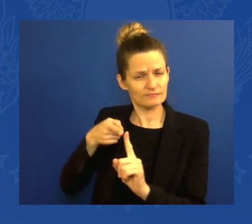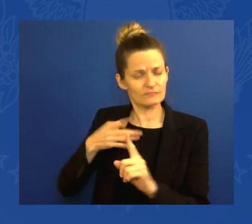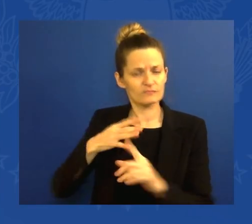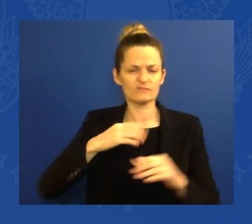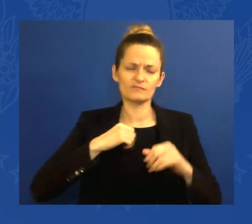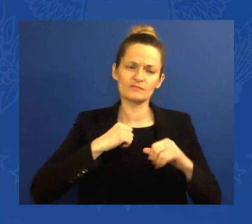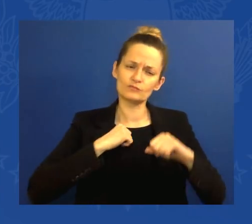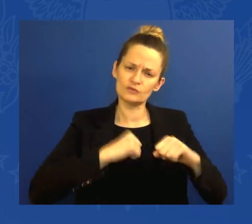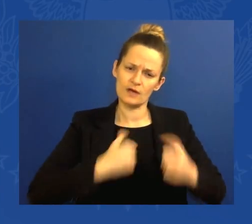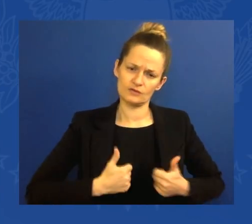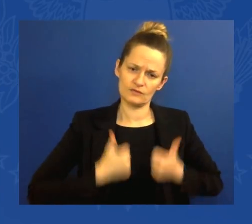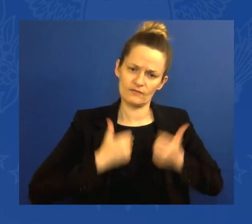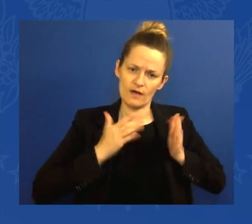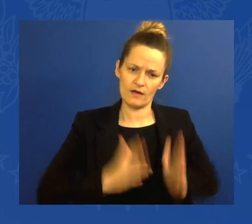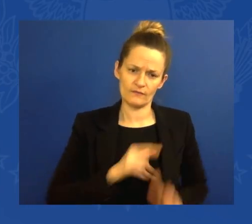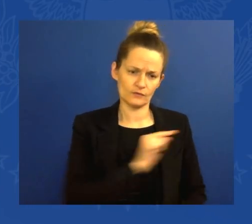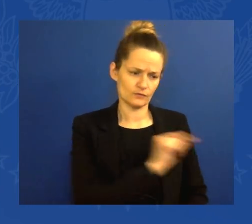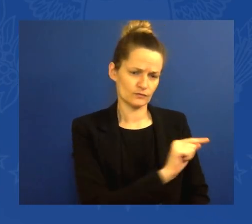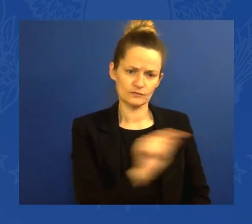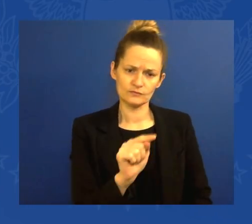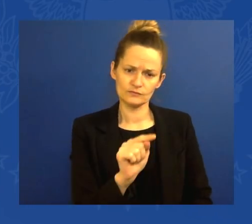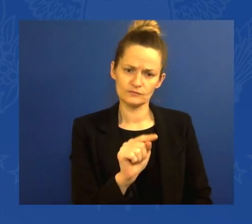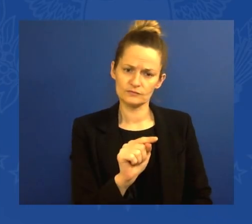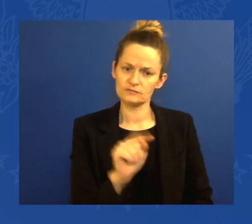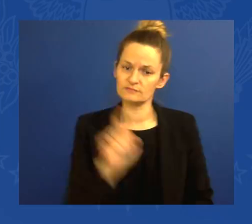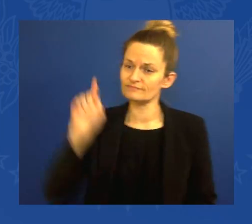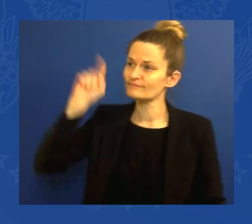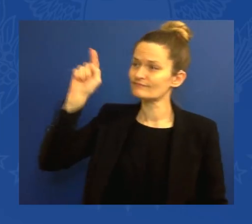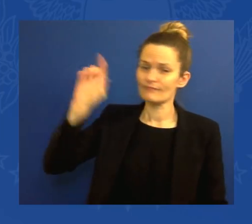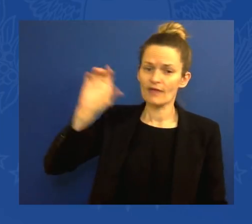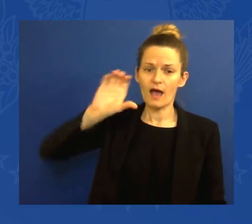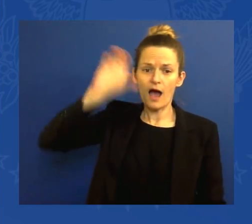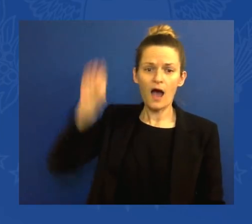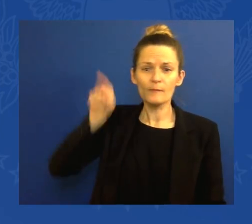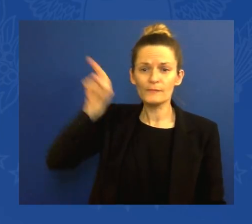racial discrimination, and unfair labor practices.